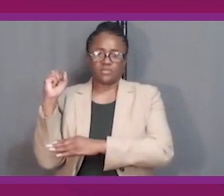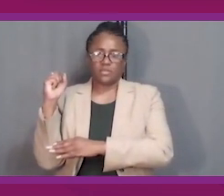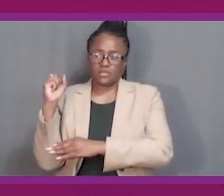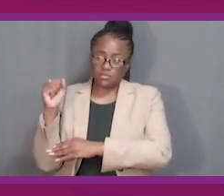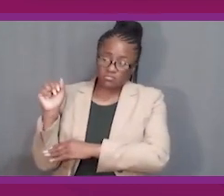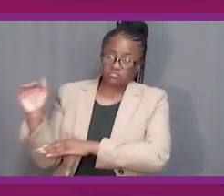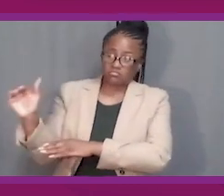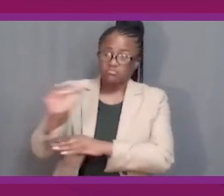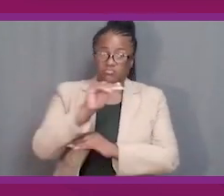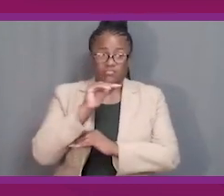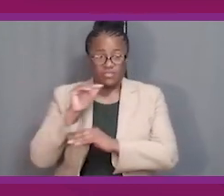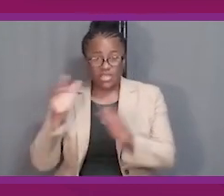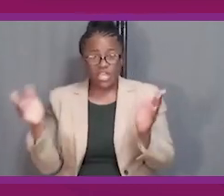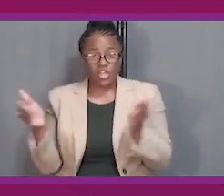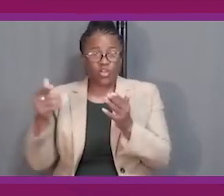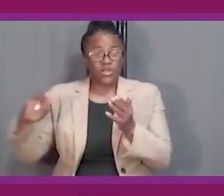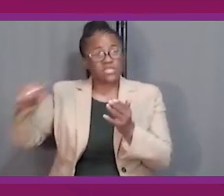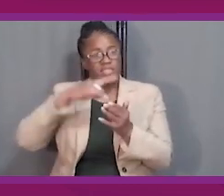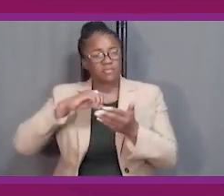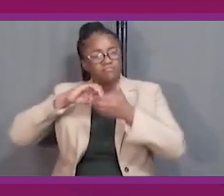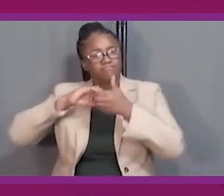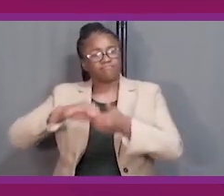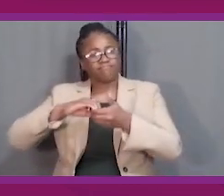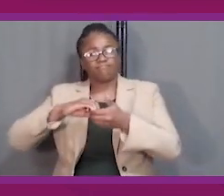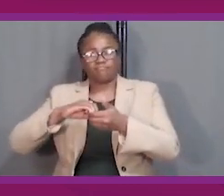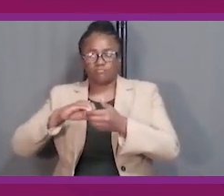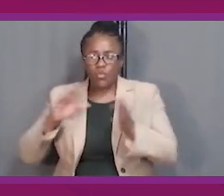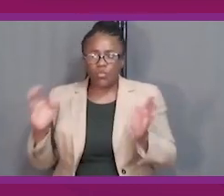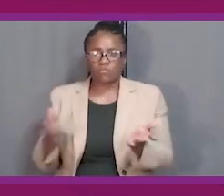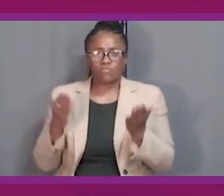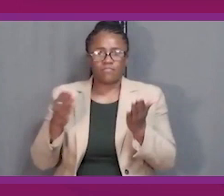not only sign on, but to the enforcement in particular, and that are able to push